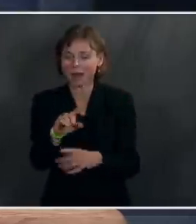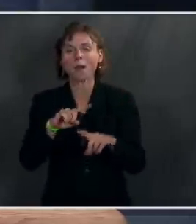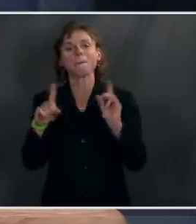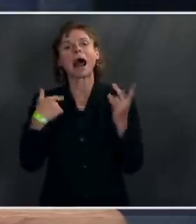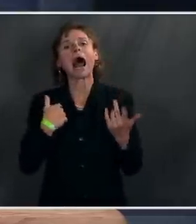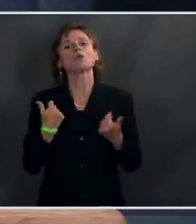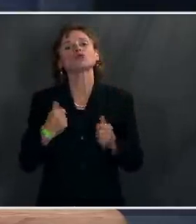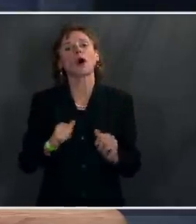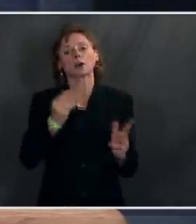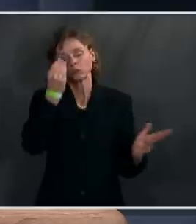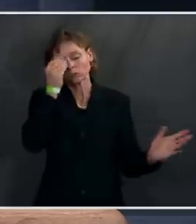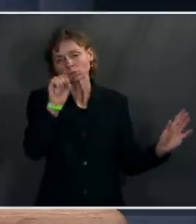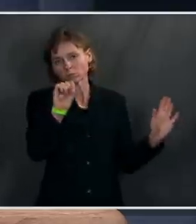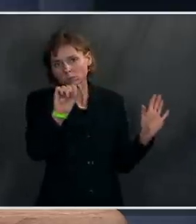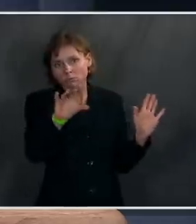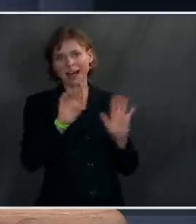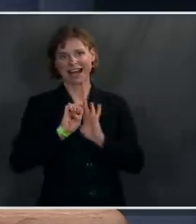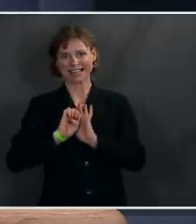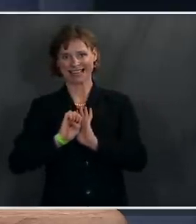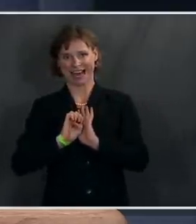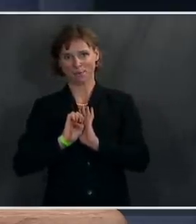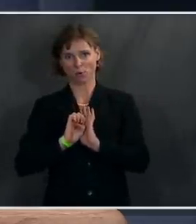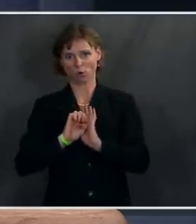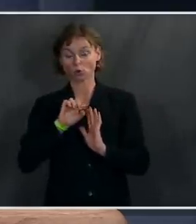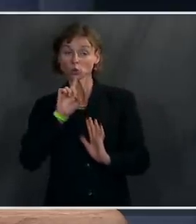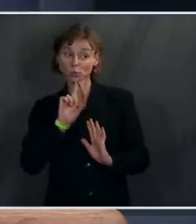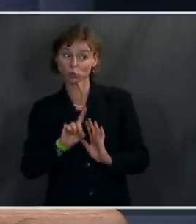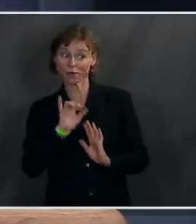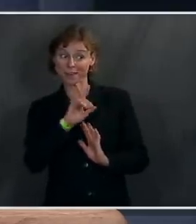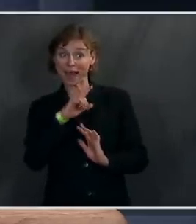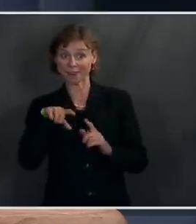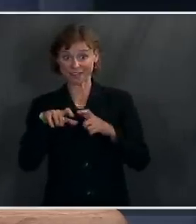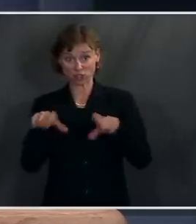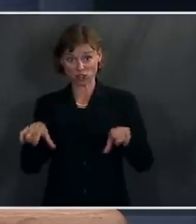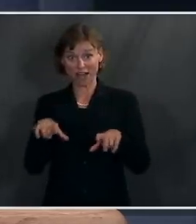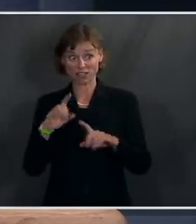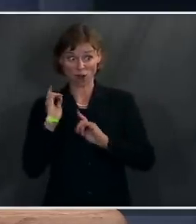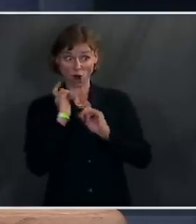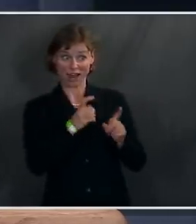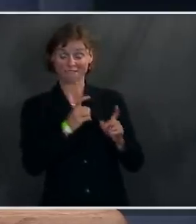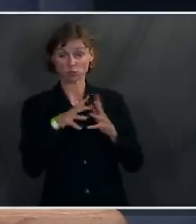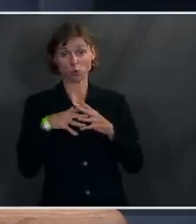is that ensuring those checks are in the hands of Americans is a top priority for the president.